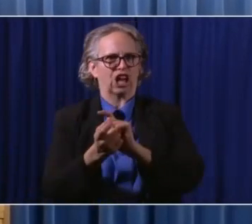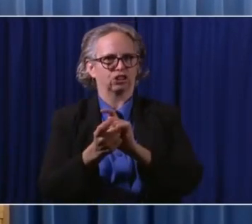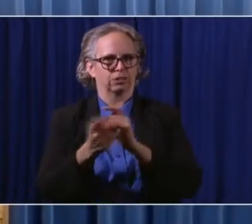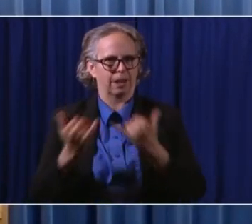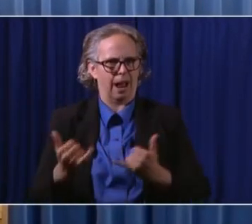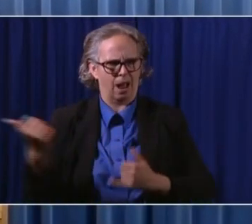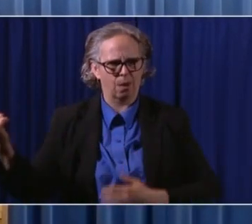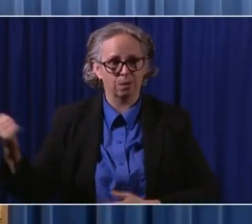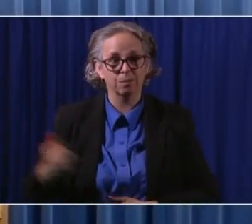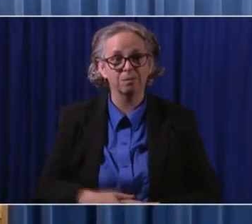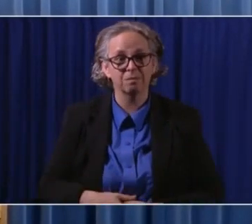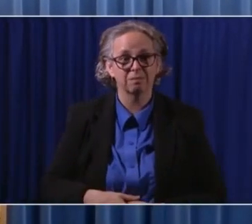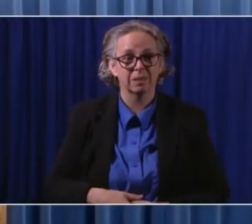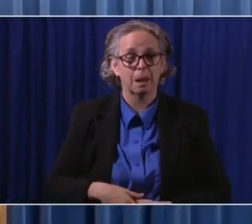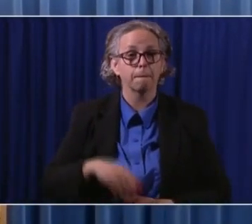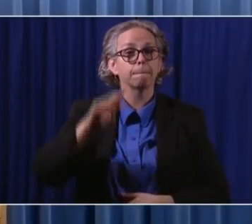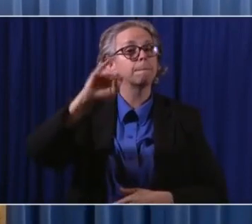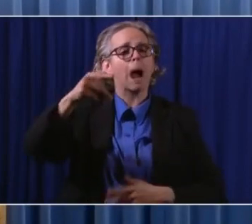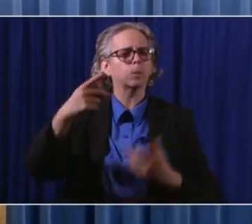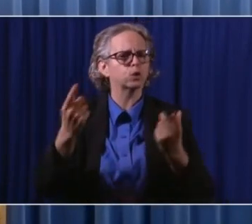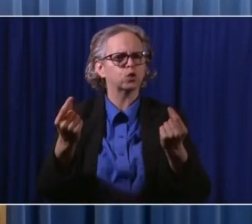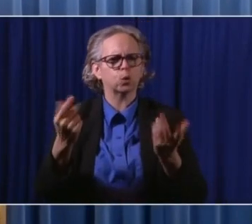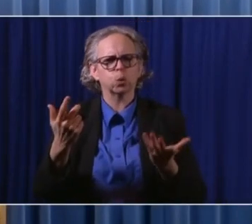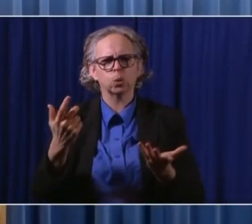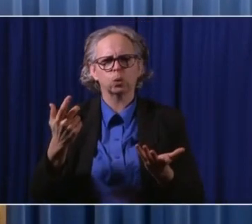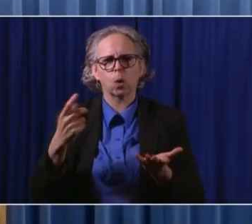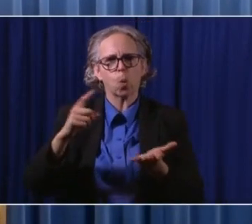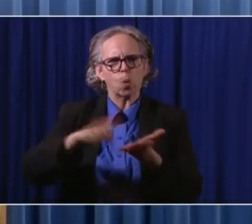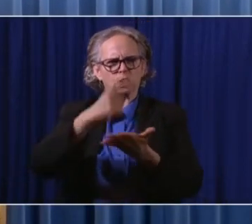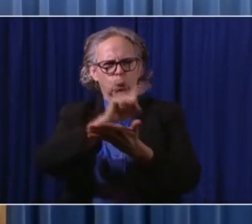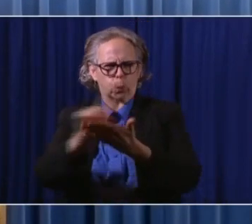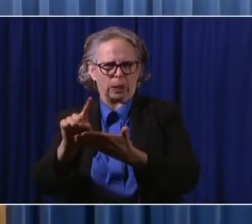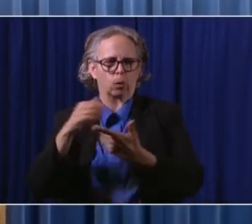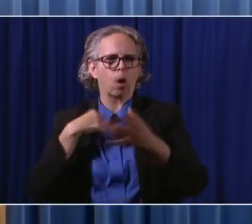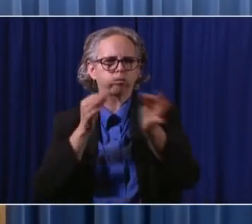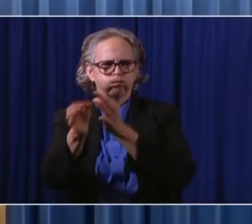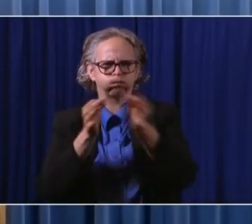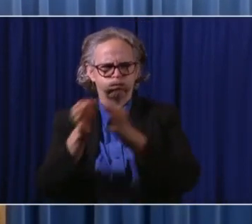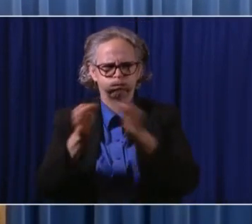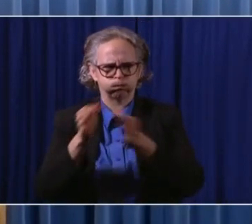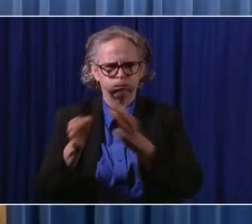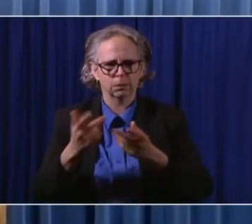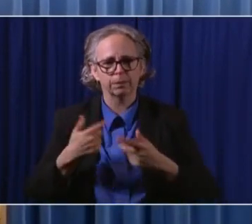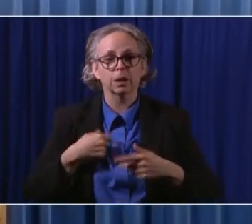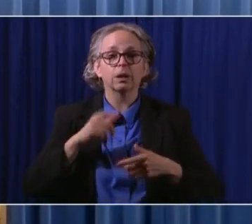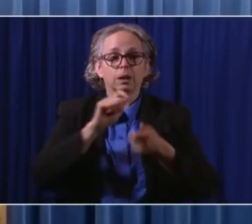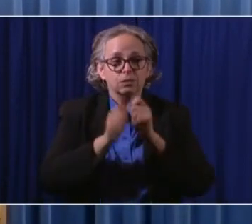CHANGES. I'M GOING TO GO THROUGH THAT. WE ARE GOING TO DO THIS ONCE A